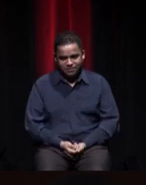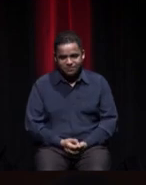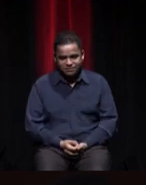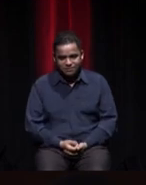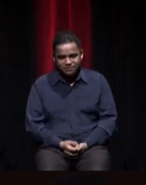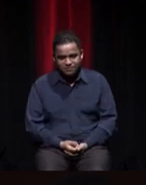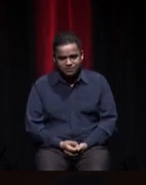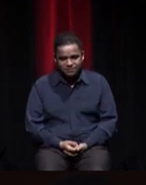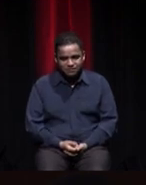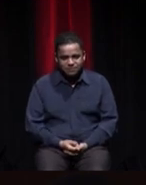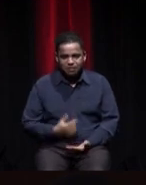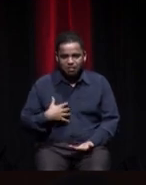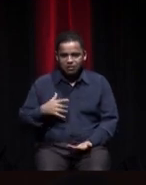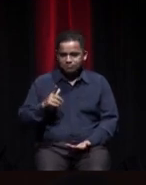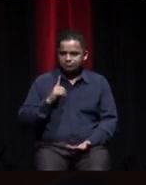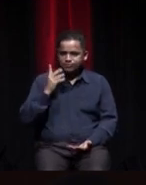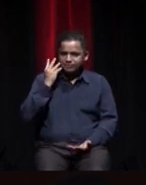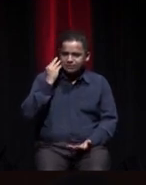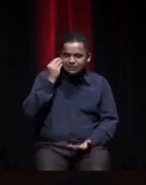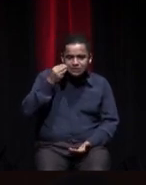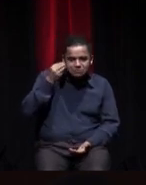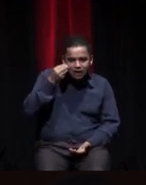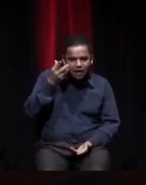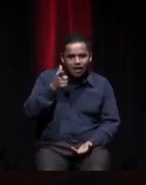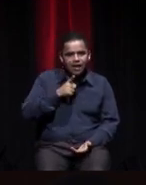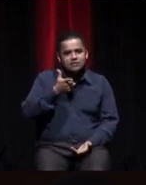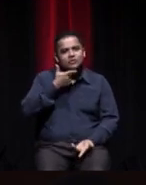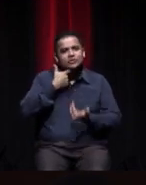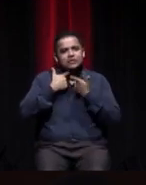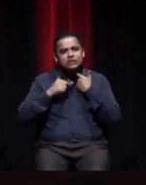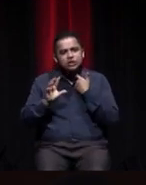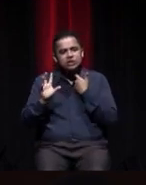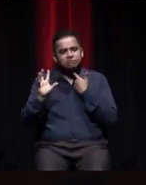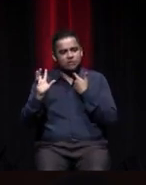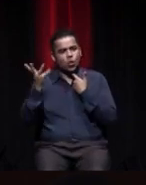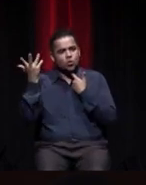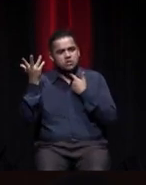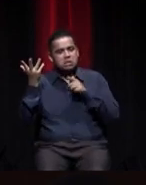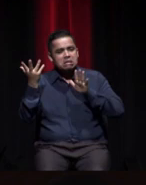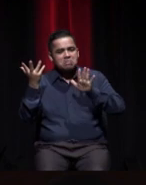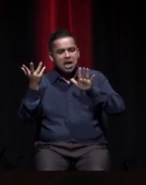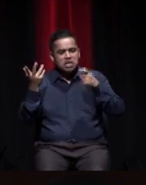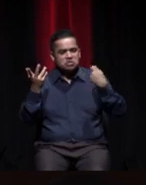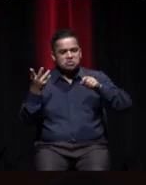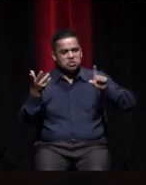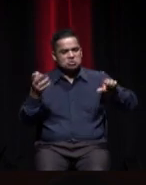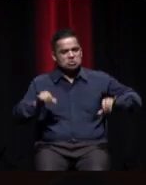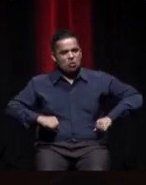to an experience that your desires will be fulfilled without your having to pay the price of conflict.